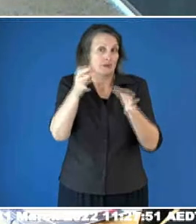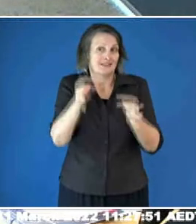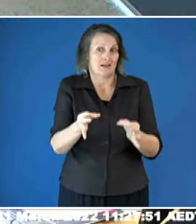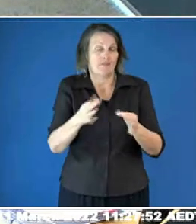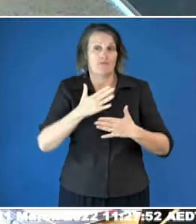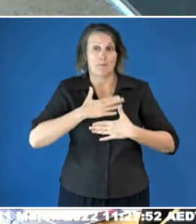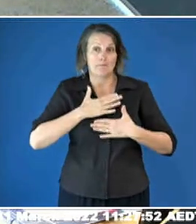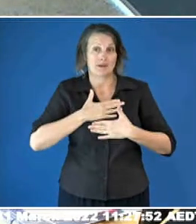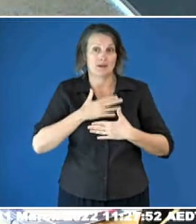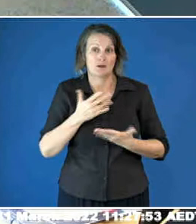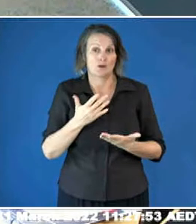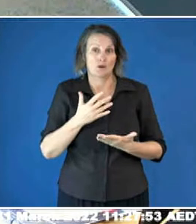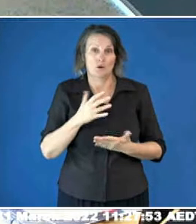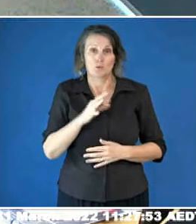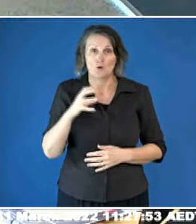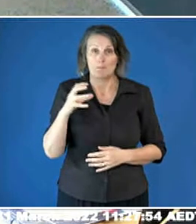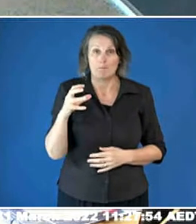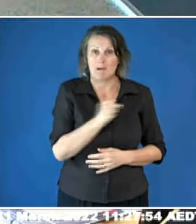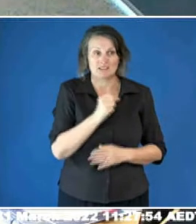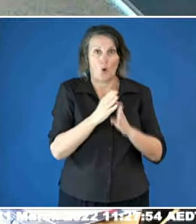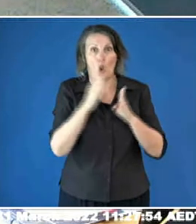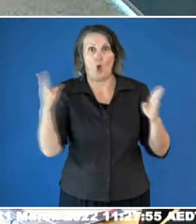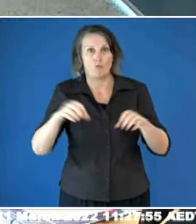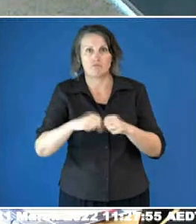From my perspective, it is not necessary that we have that amount of break, but I am